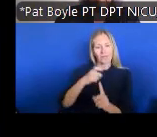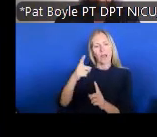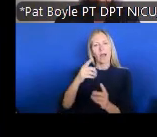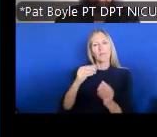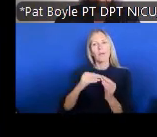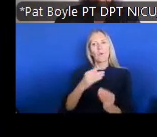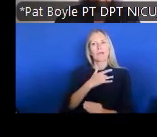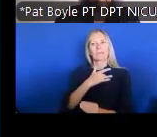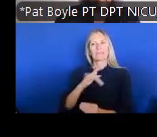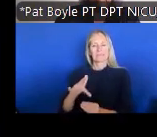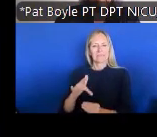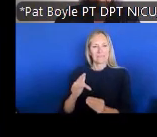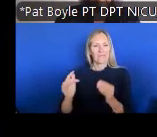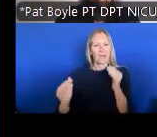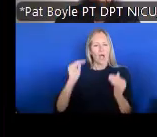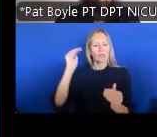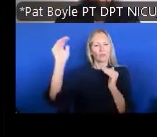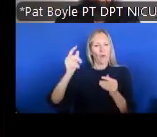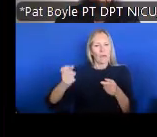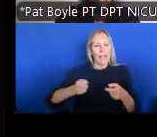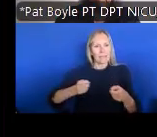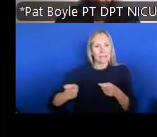handling how to put themselves together.